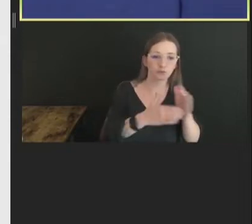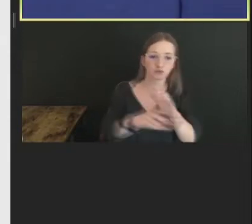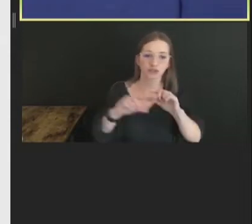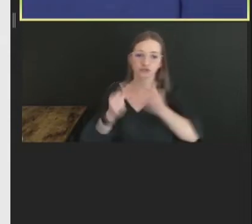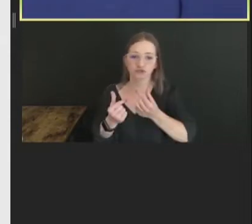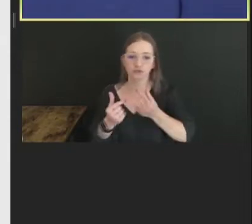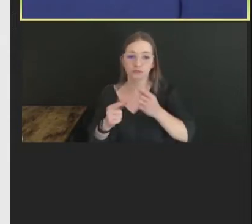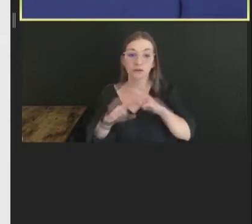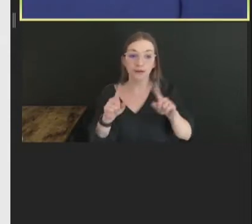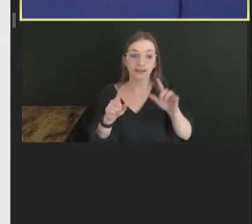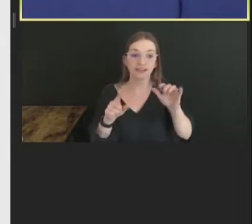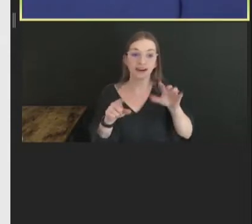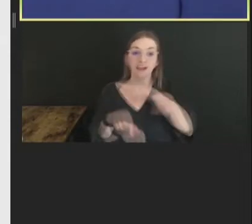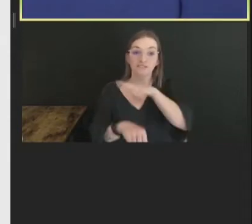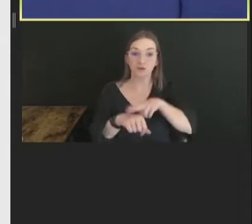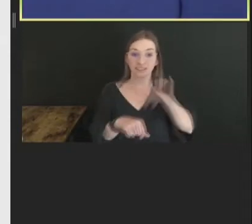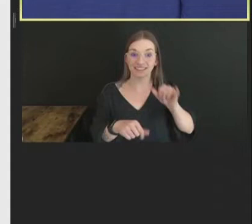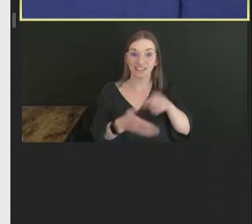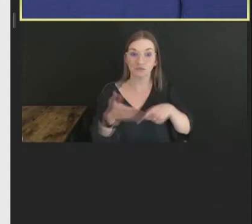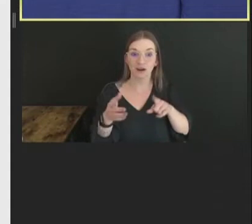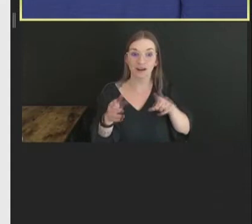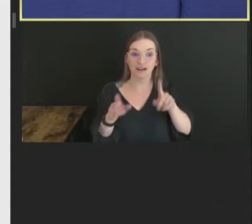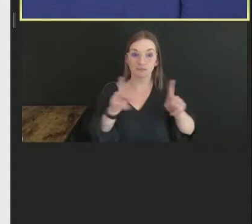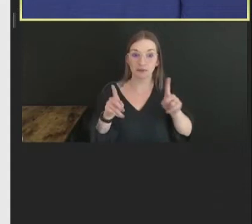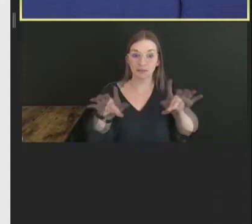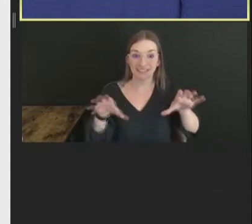what everyone did. I mean, it was quite obvious that the Johnson & Johnson